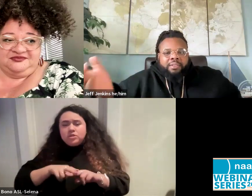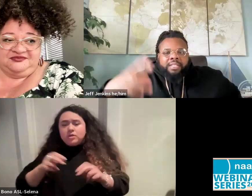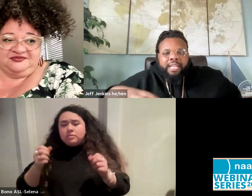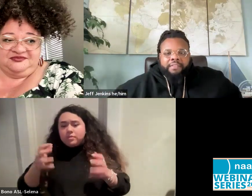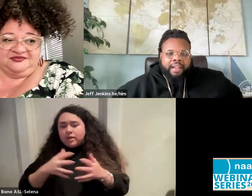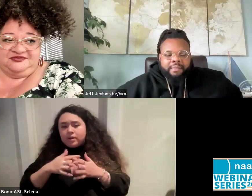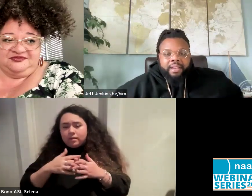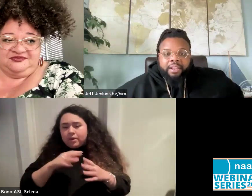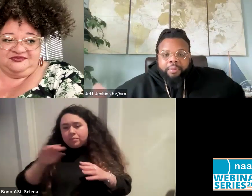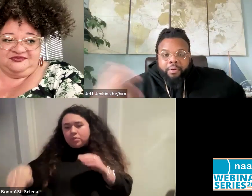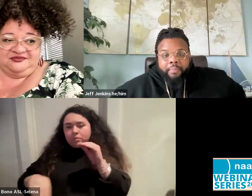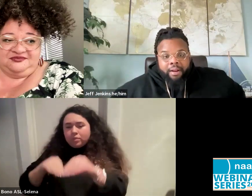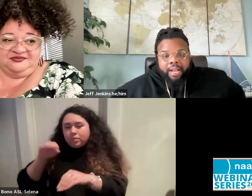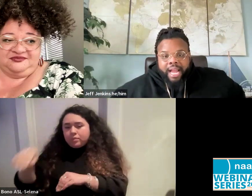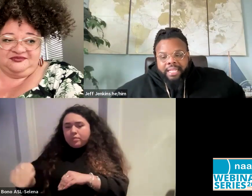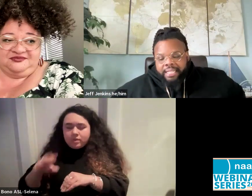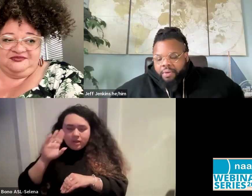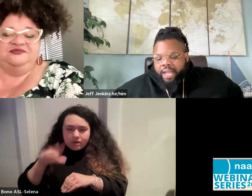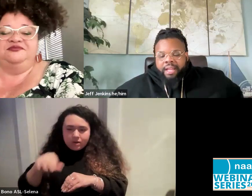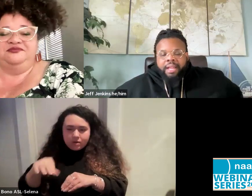So it's definitely having it a little bit more Americanized in a way.